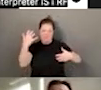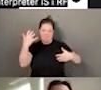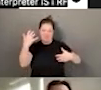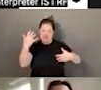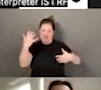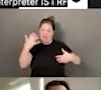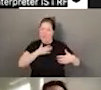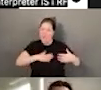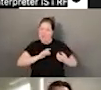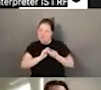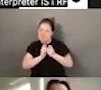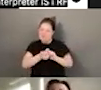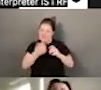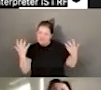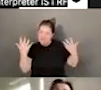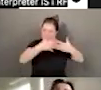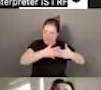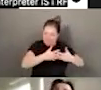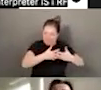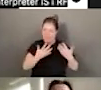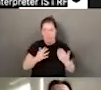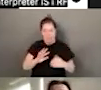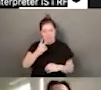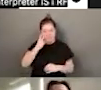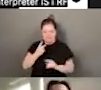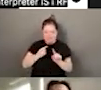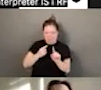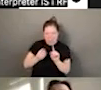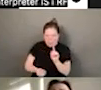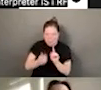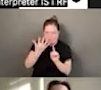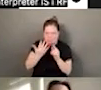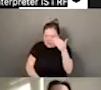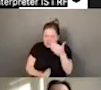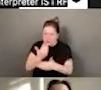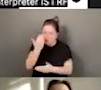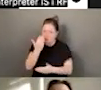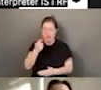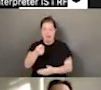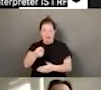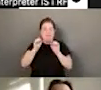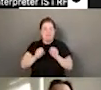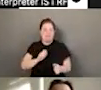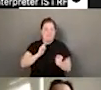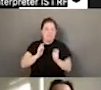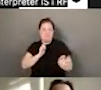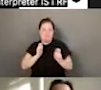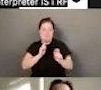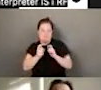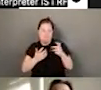and say this, maybe we could kind of connect things here and make something that makes the world even better for people with disabilities.